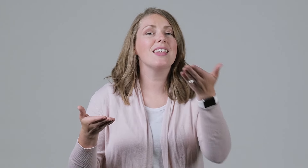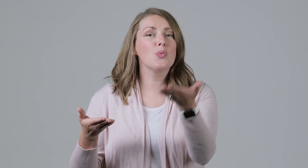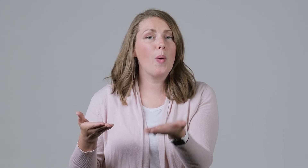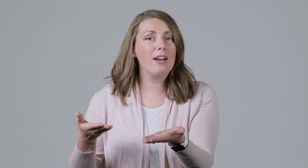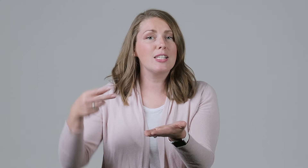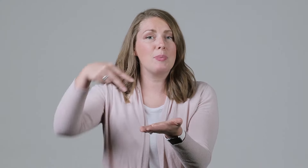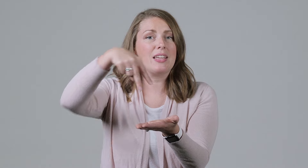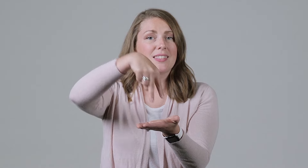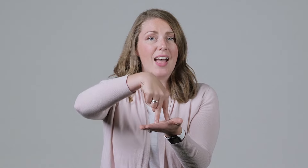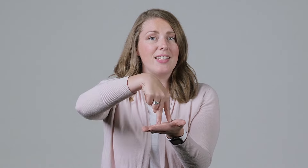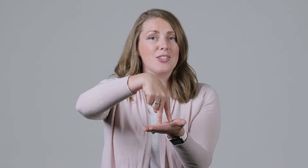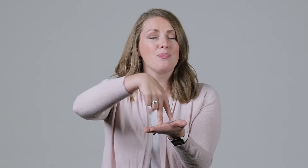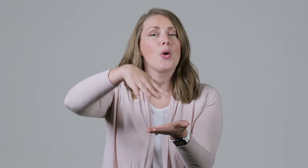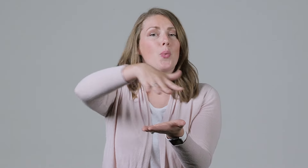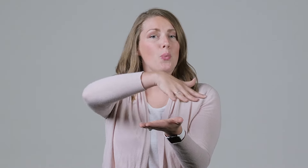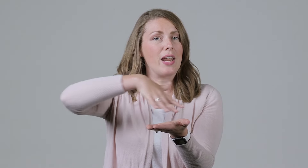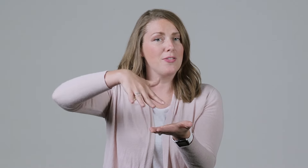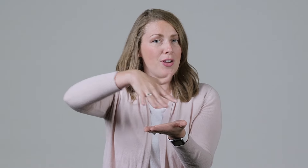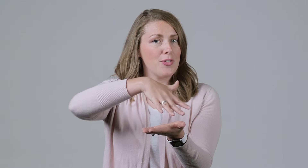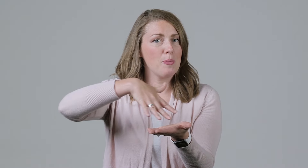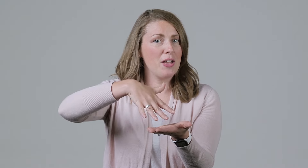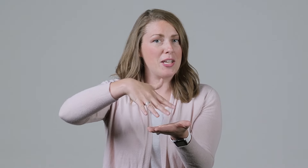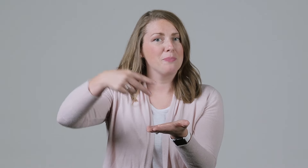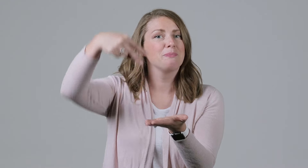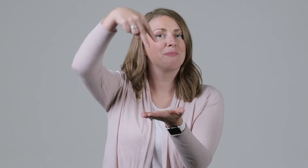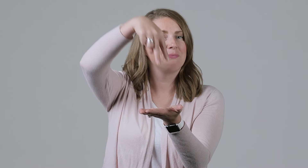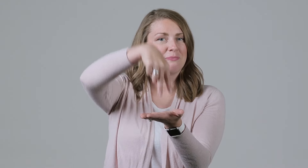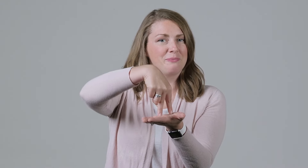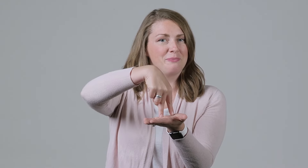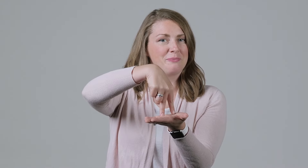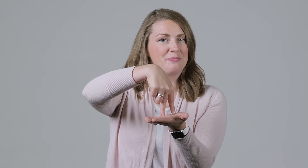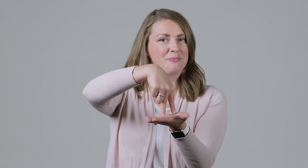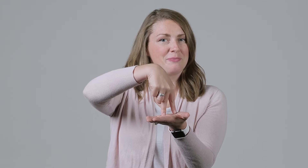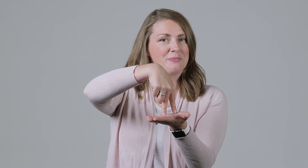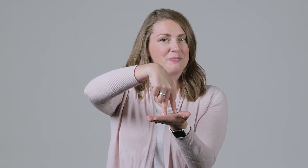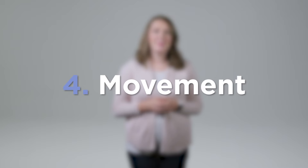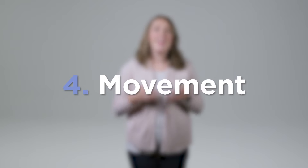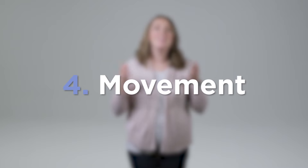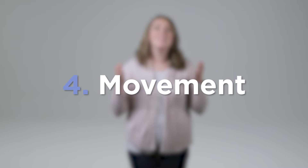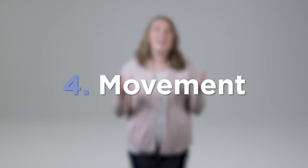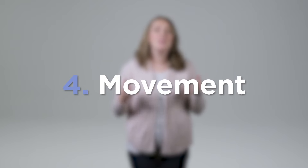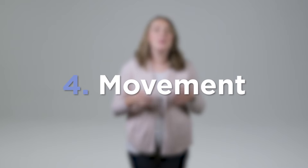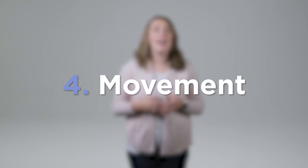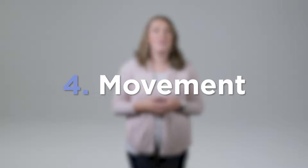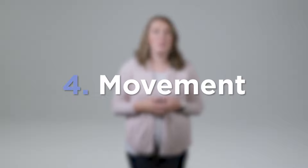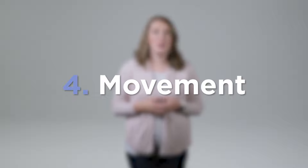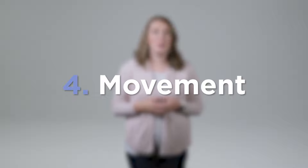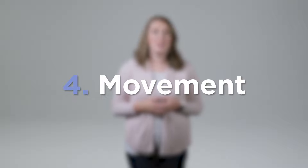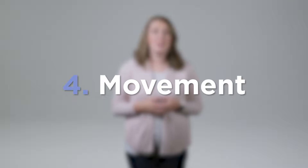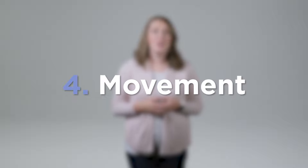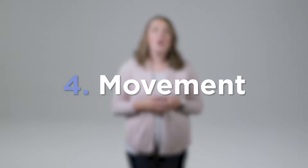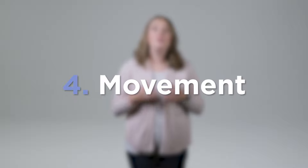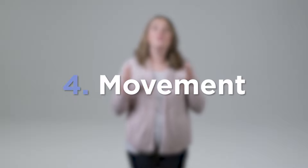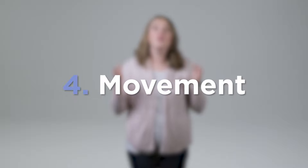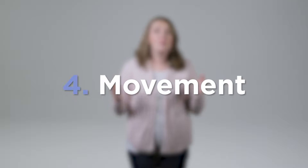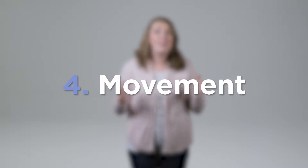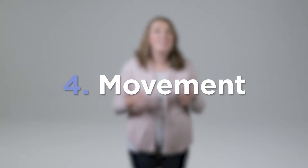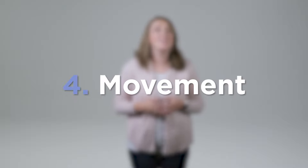is where it's being signed, right in front of your body. Next we have movement. Movement can